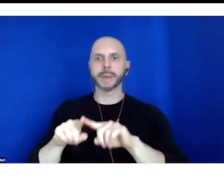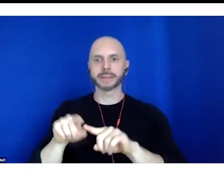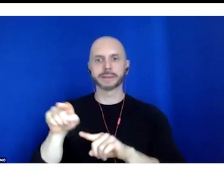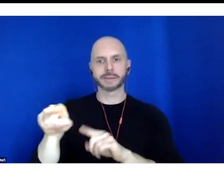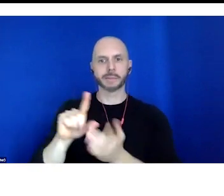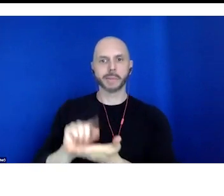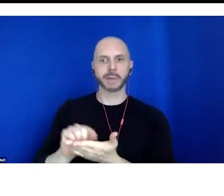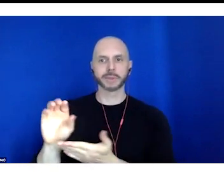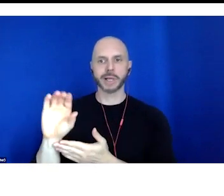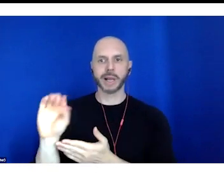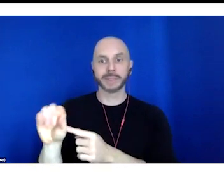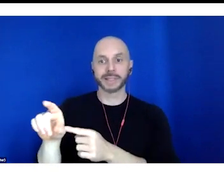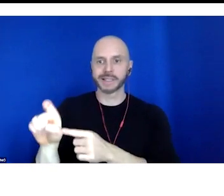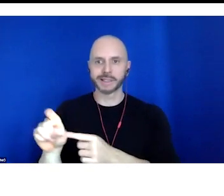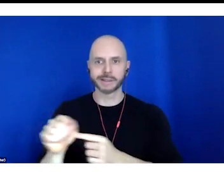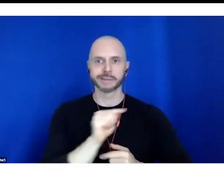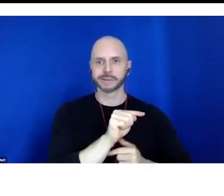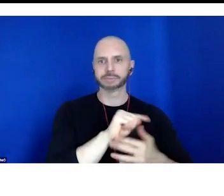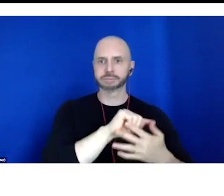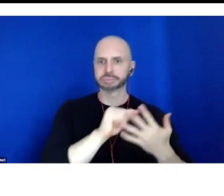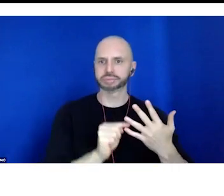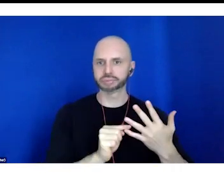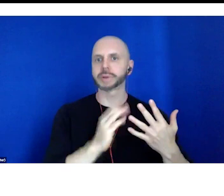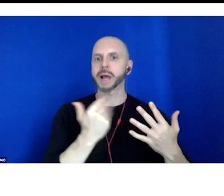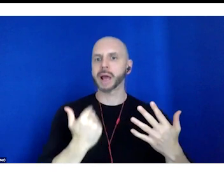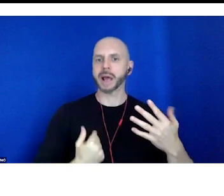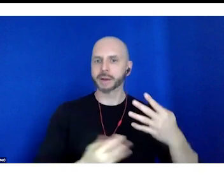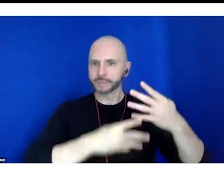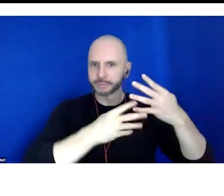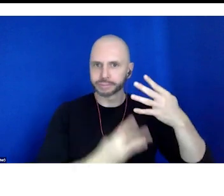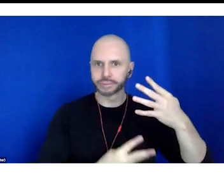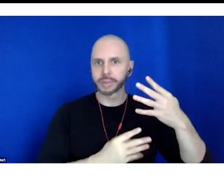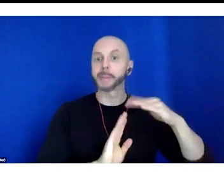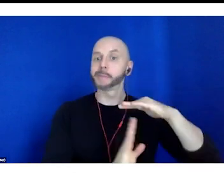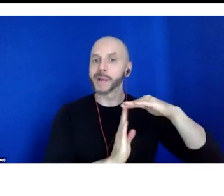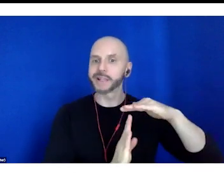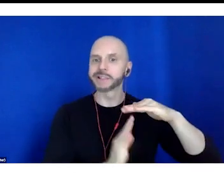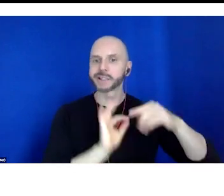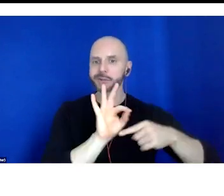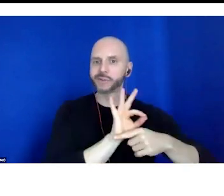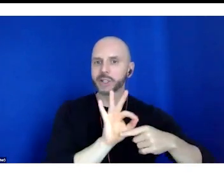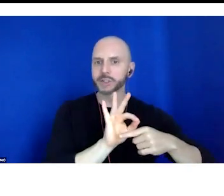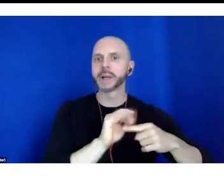comes with the basics of all the formatting tools and then extends it to things that publishers